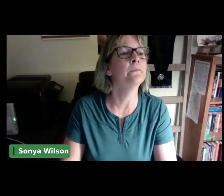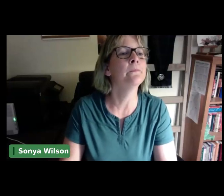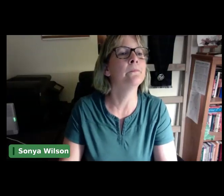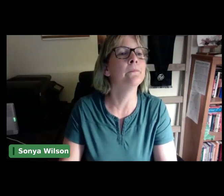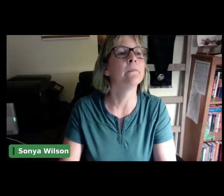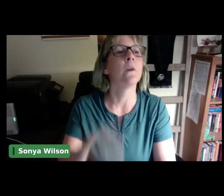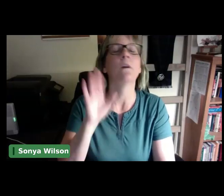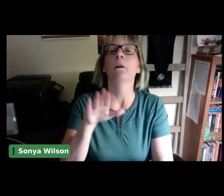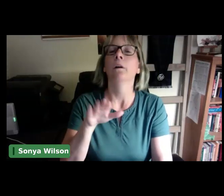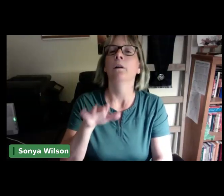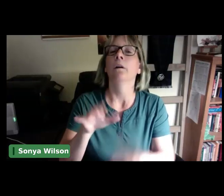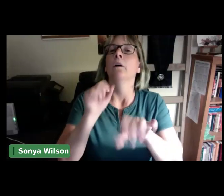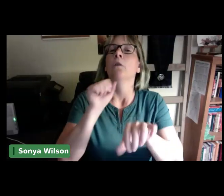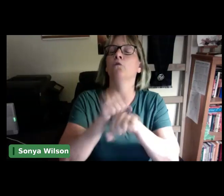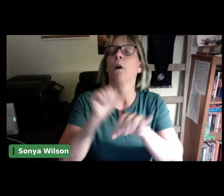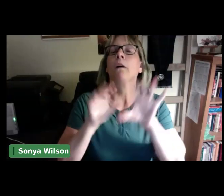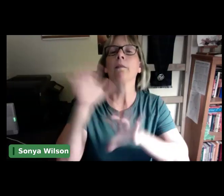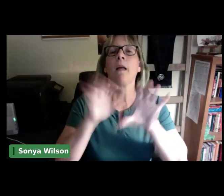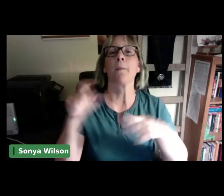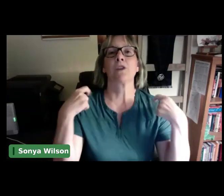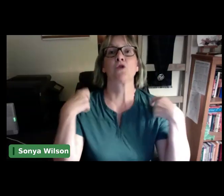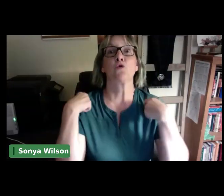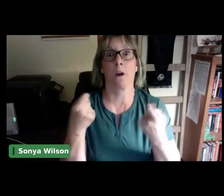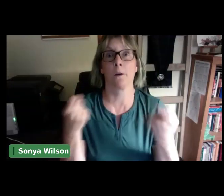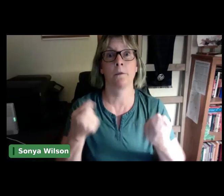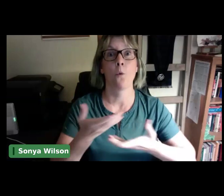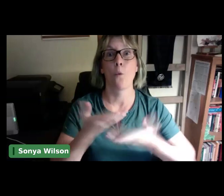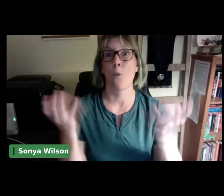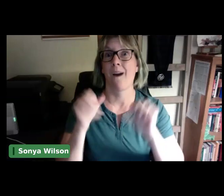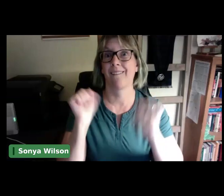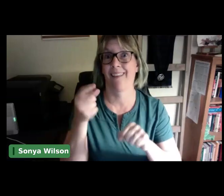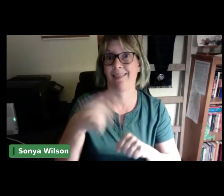communication strategies before getting on the wall.